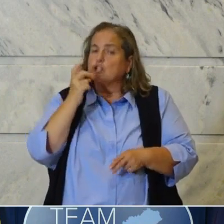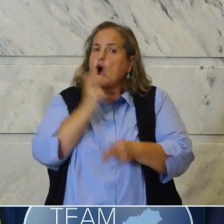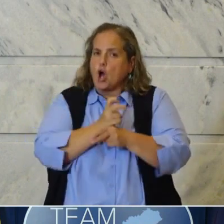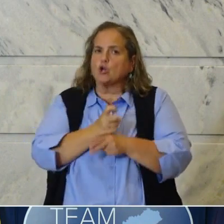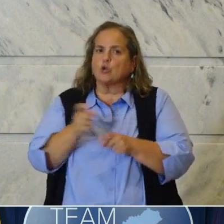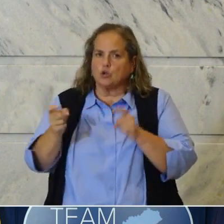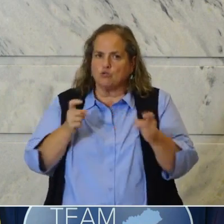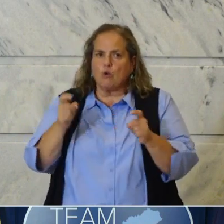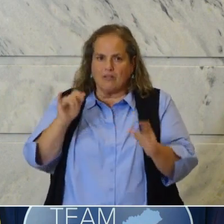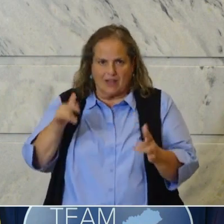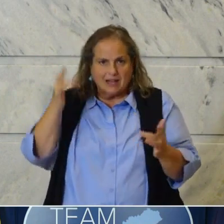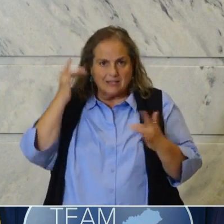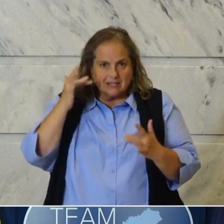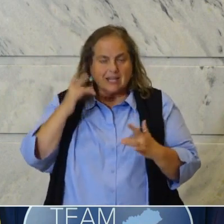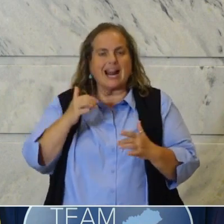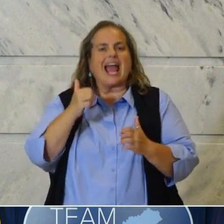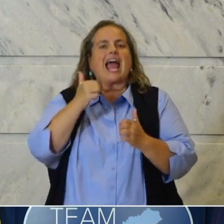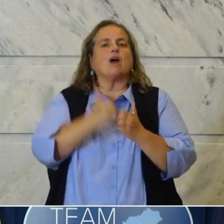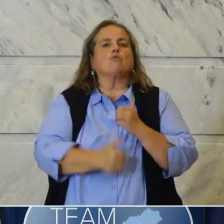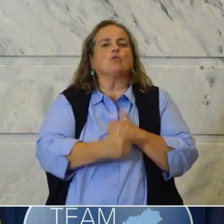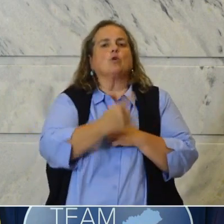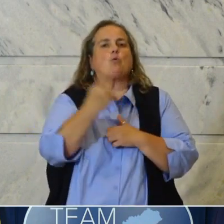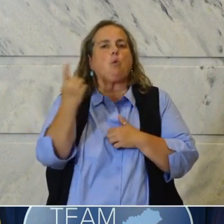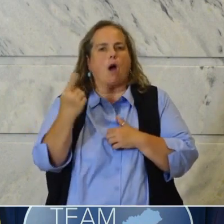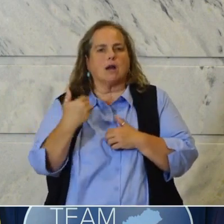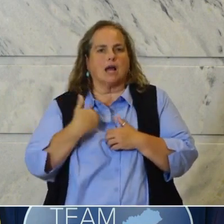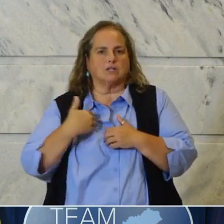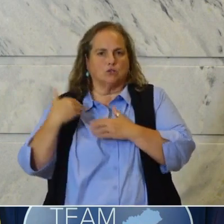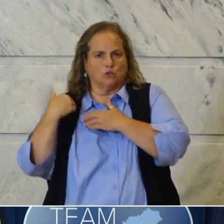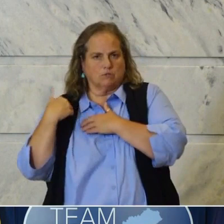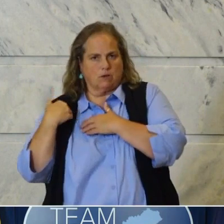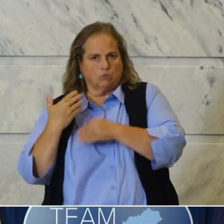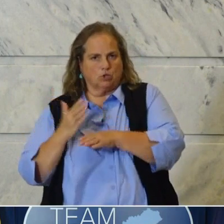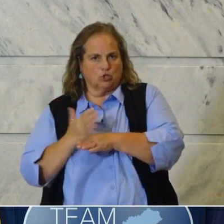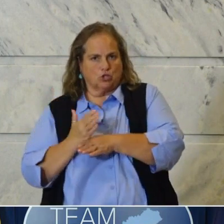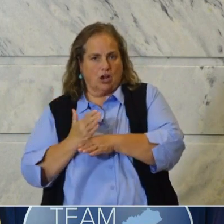Everybody shares the responsibility, and the actions that other leaders take